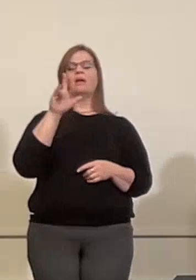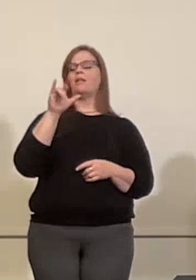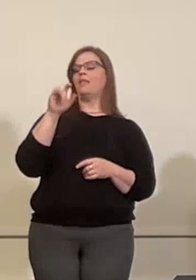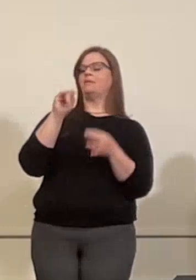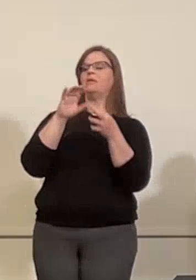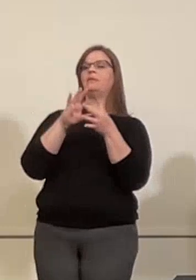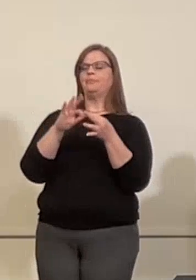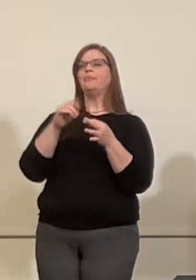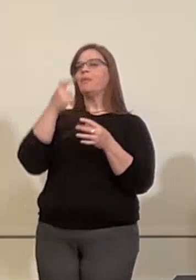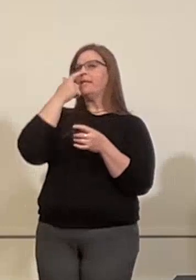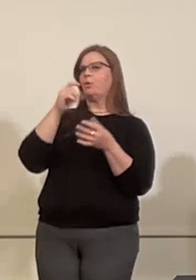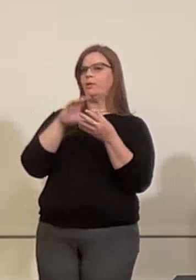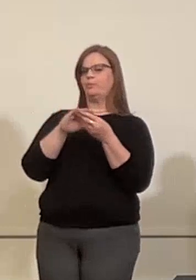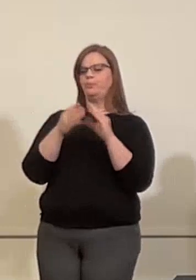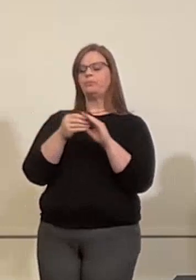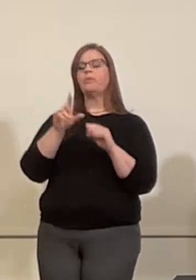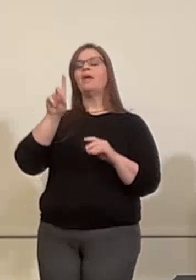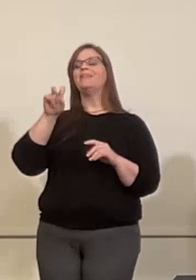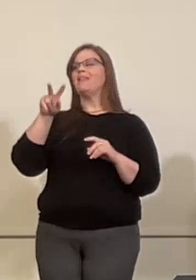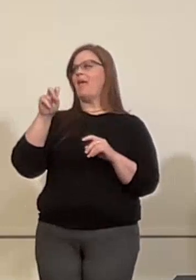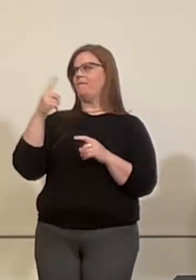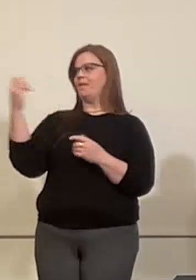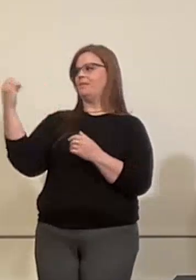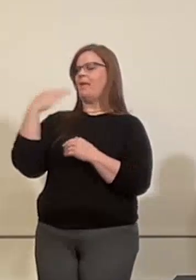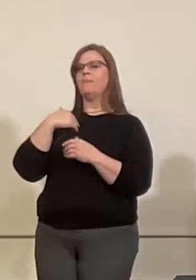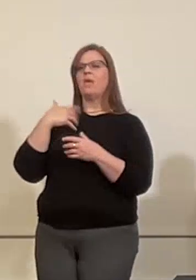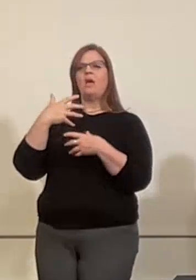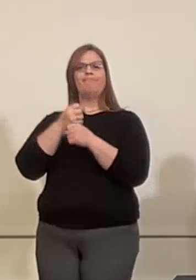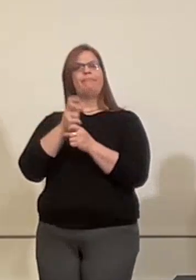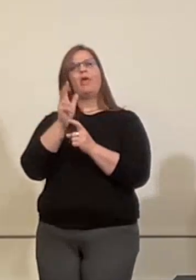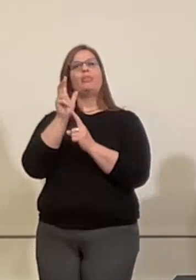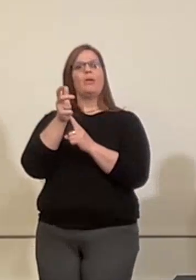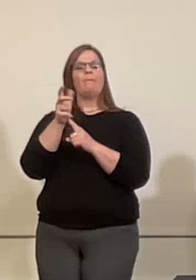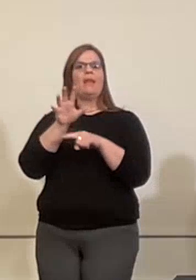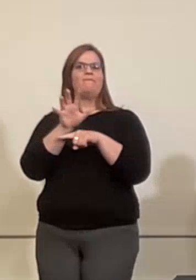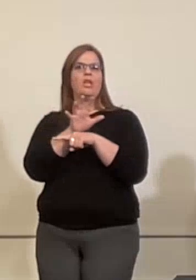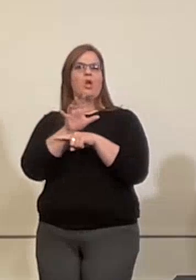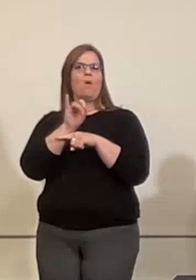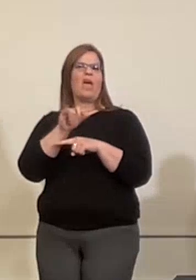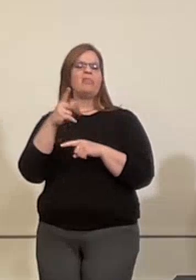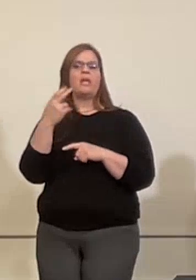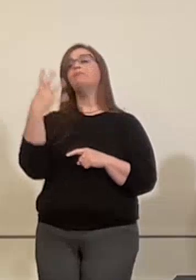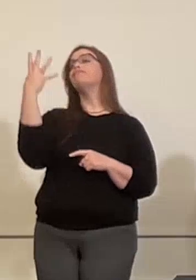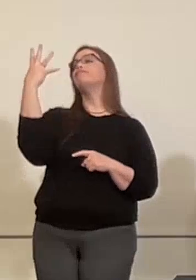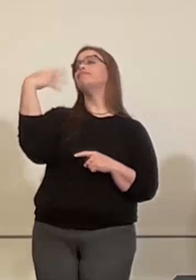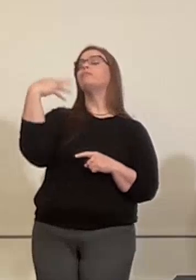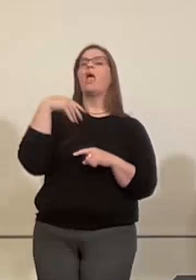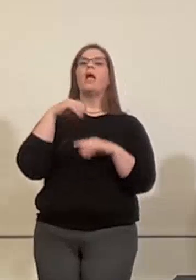Dave sent me a abbreviated version of that, like a 3 minute little video that he just put together and just sent to me privately.